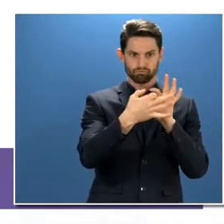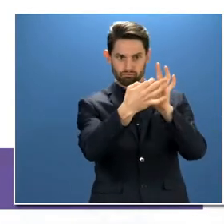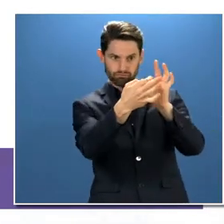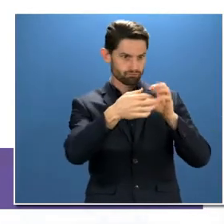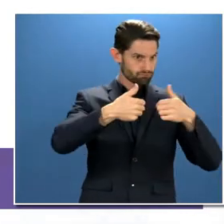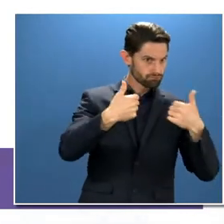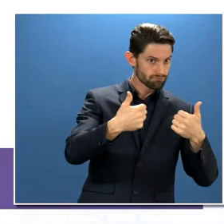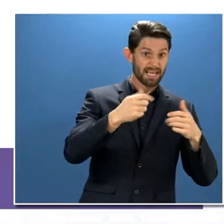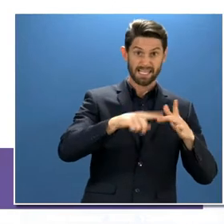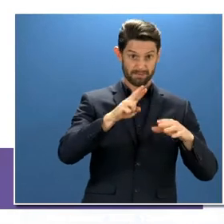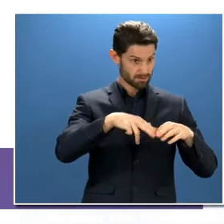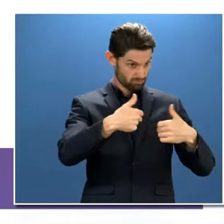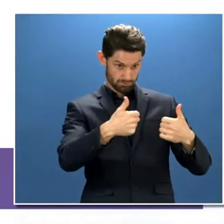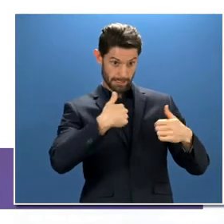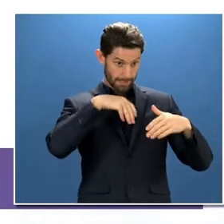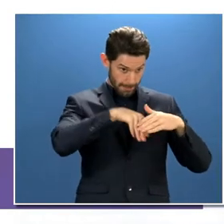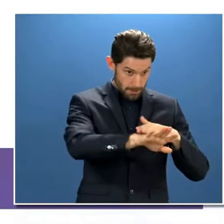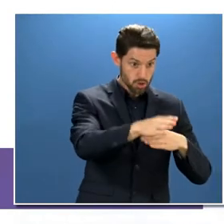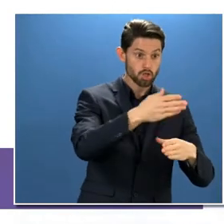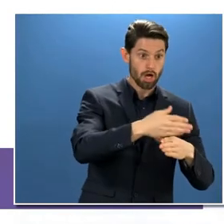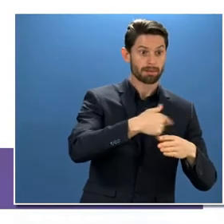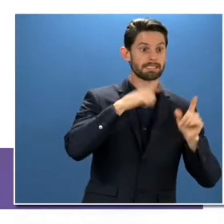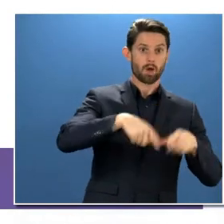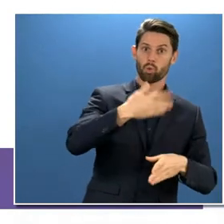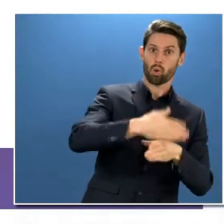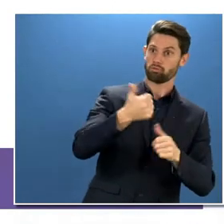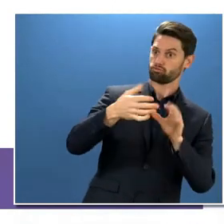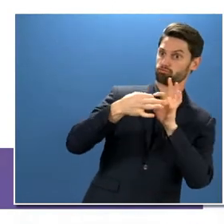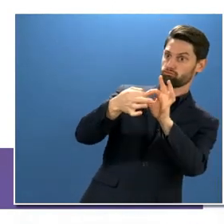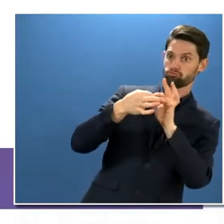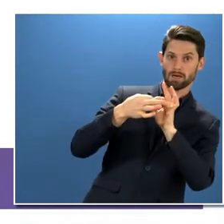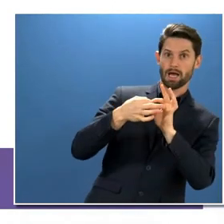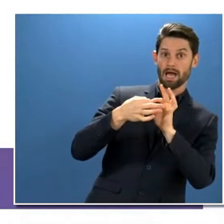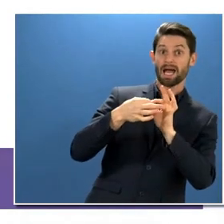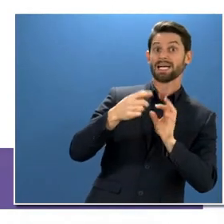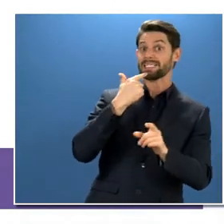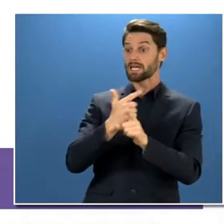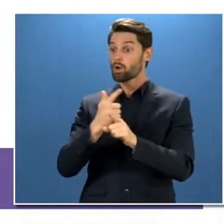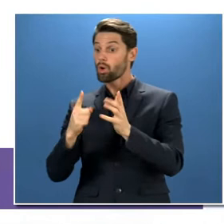If we've ticked that box, it will be unlawful if the definitions